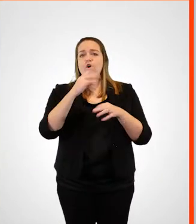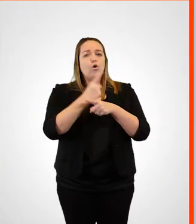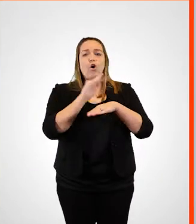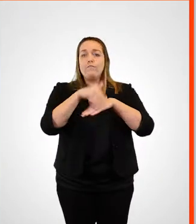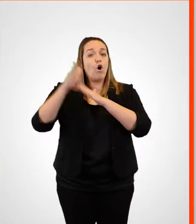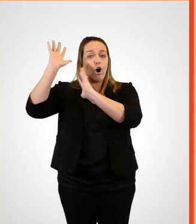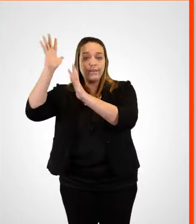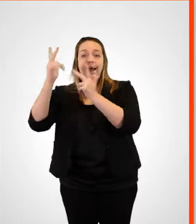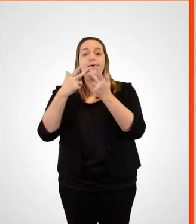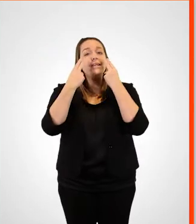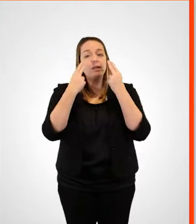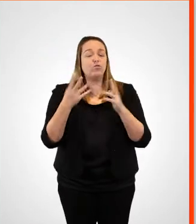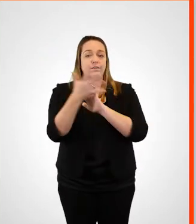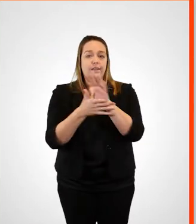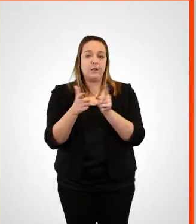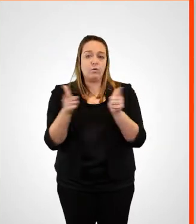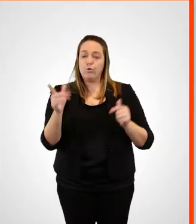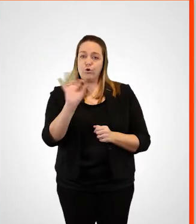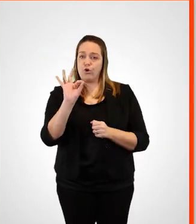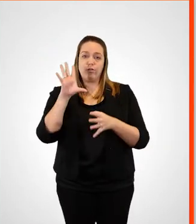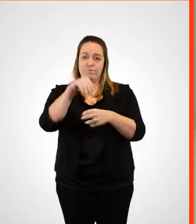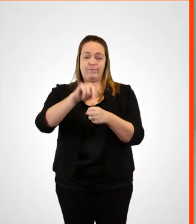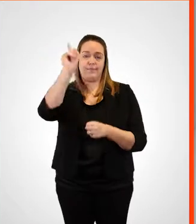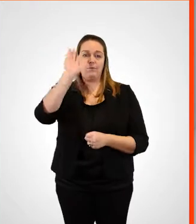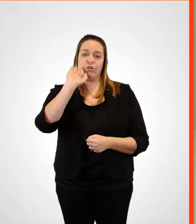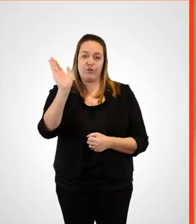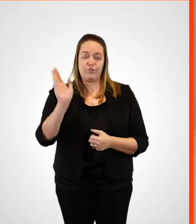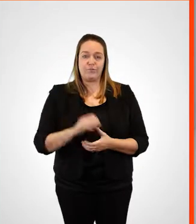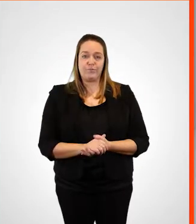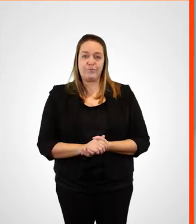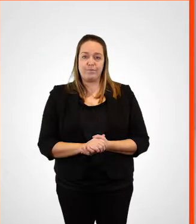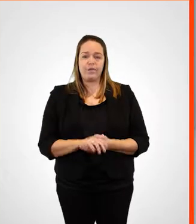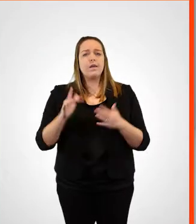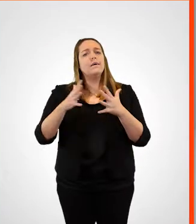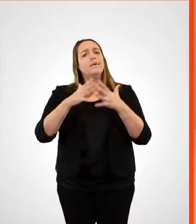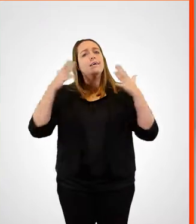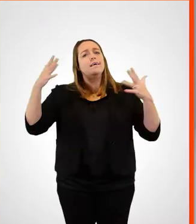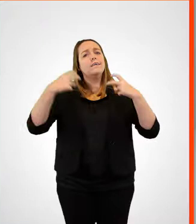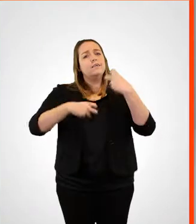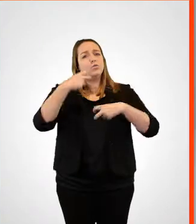or other natural sign languages as part of that mix. And the key issue that we're focusing on in this presentation